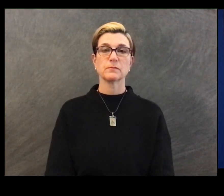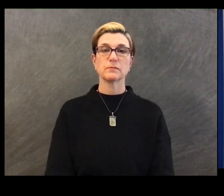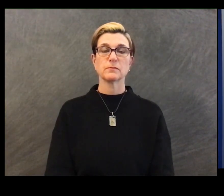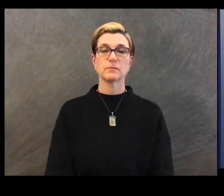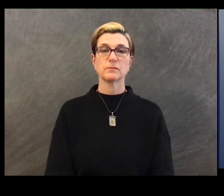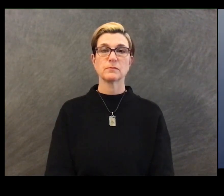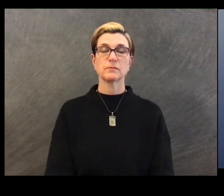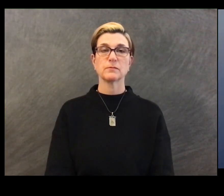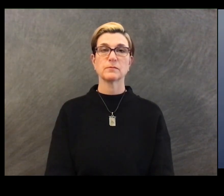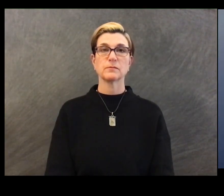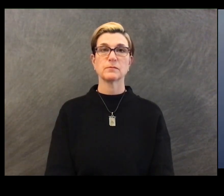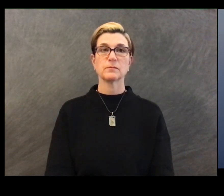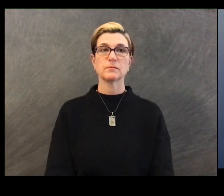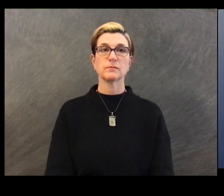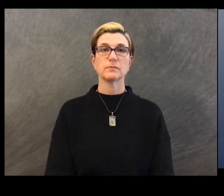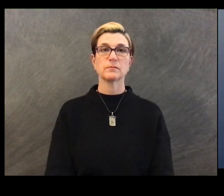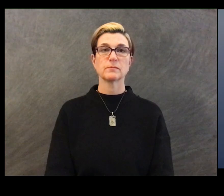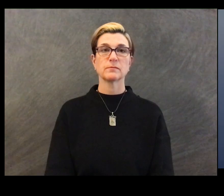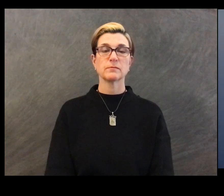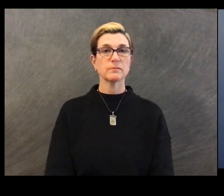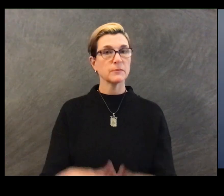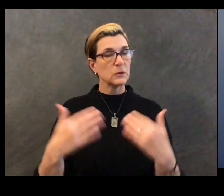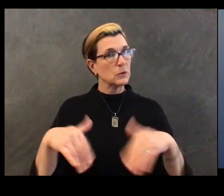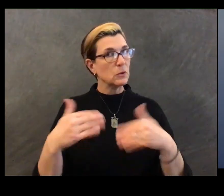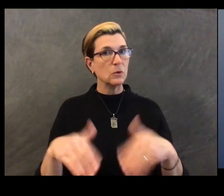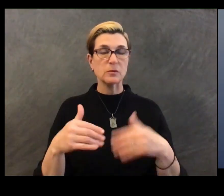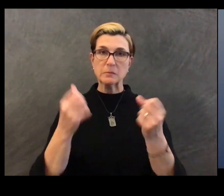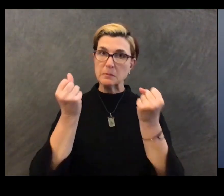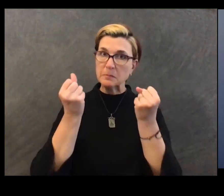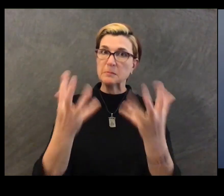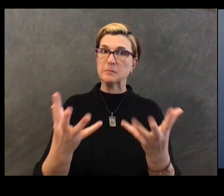of tremendous things are happening the